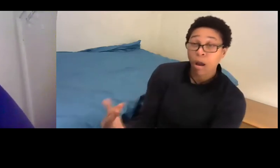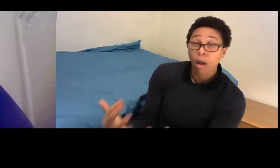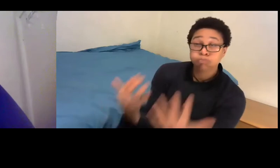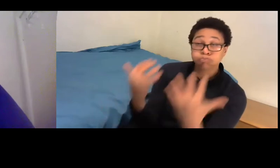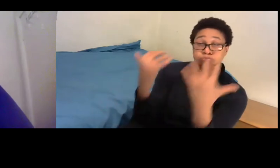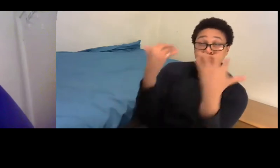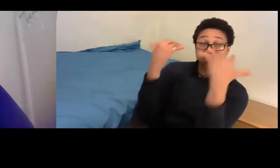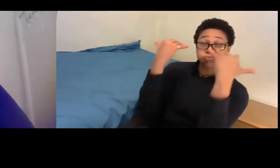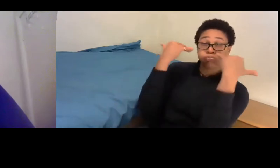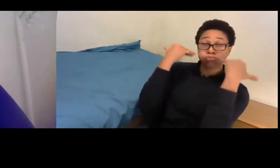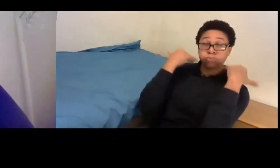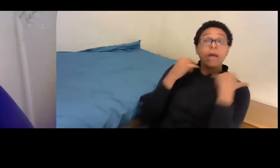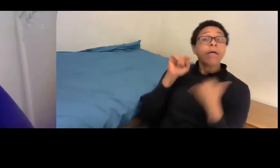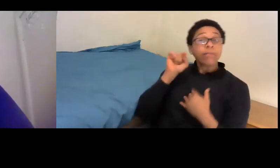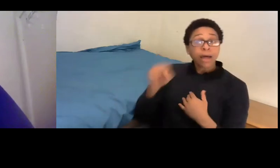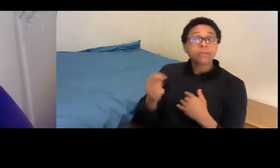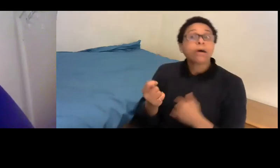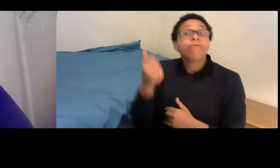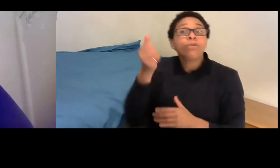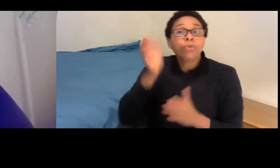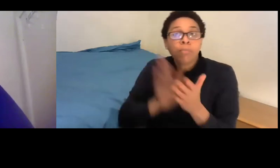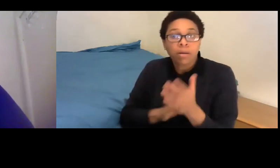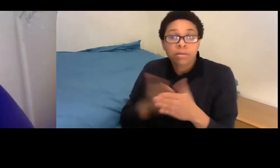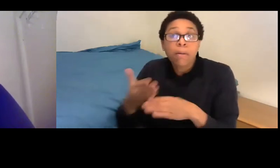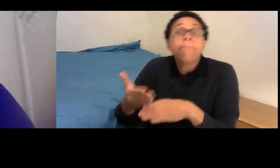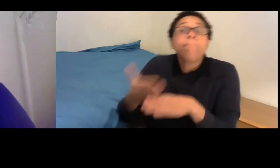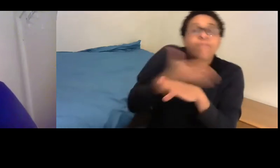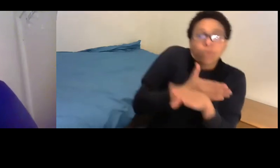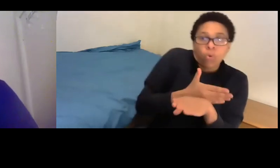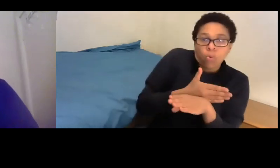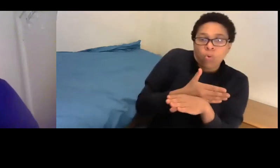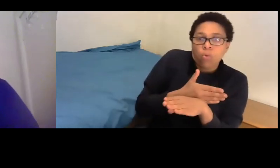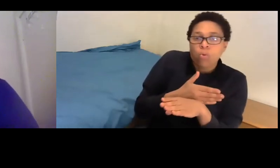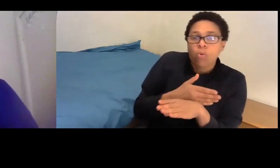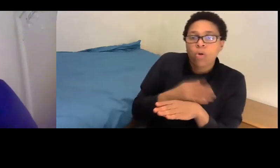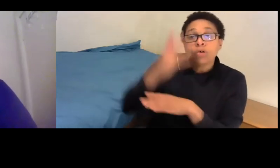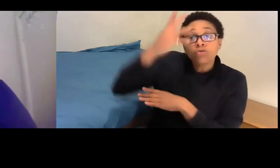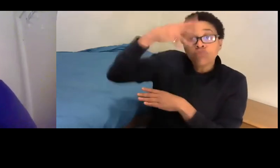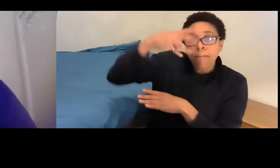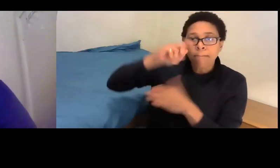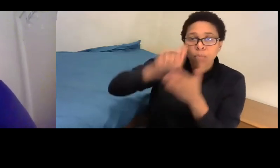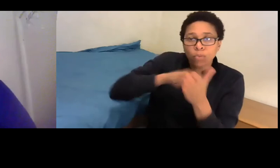Donald Trump as president. So I think yes, you're right, it